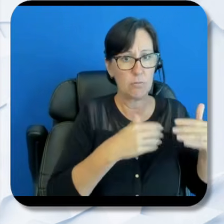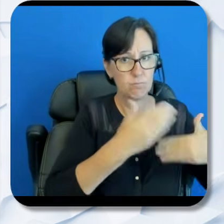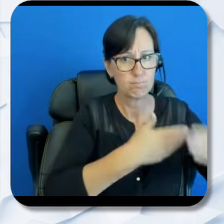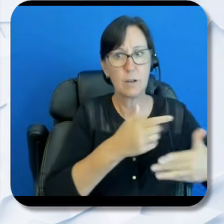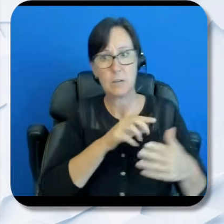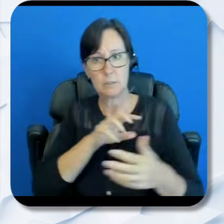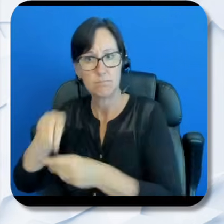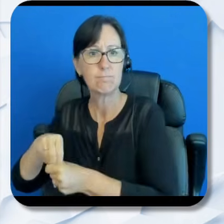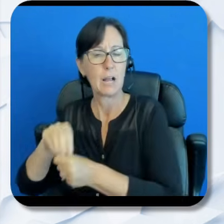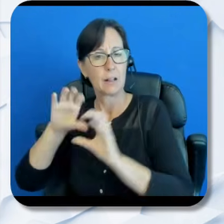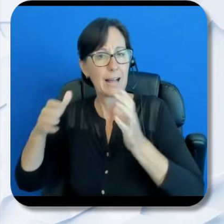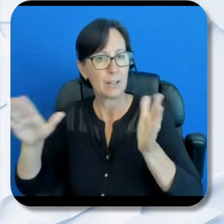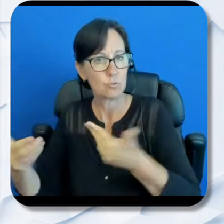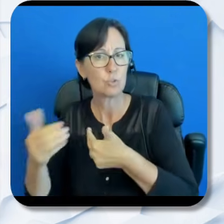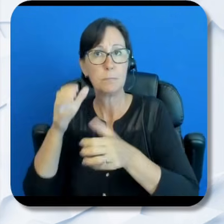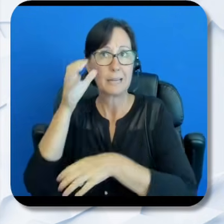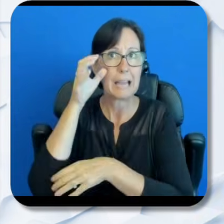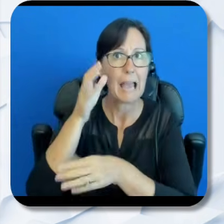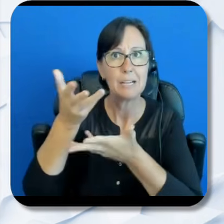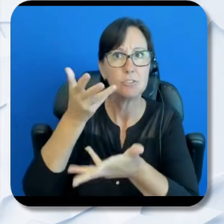And reach their full potential.